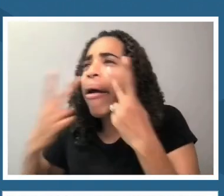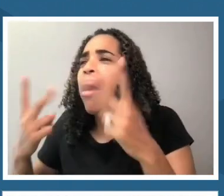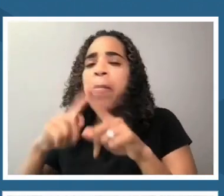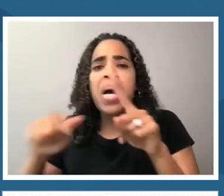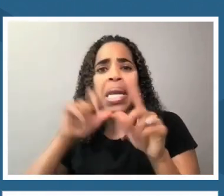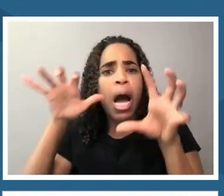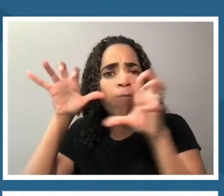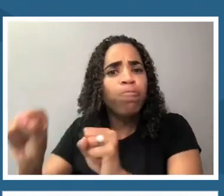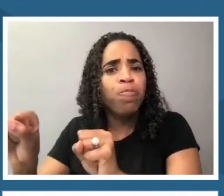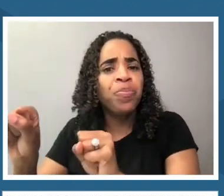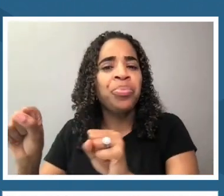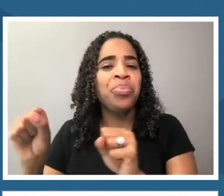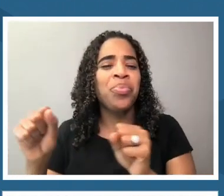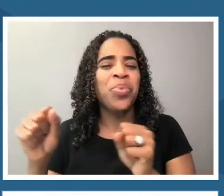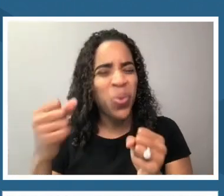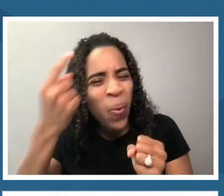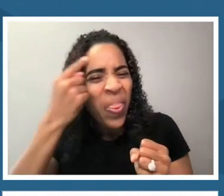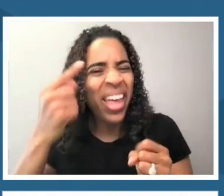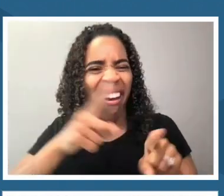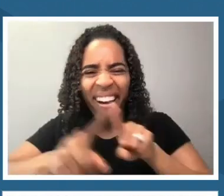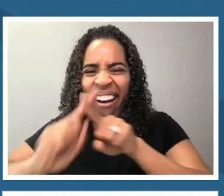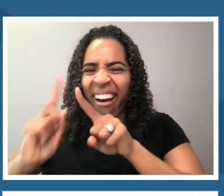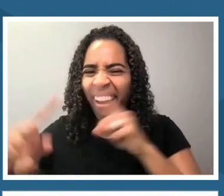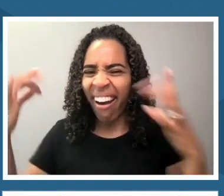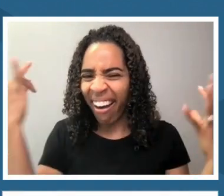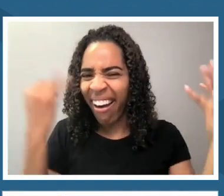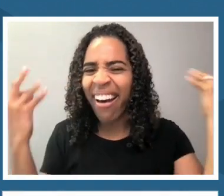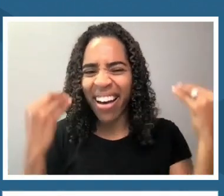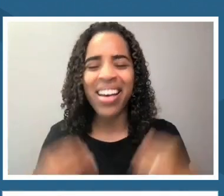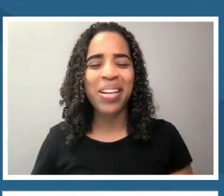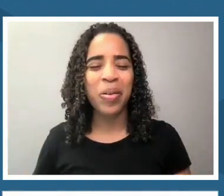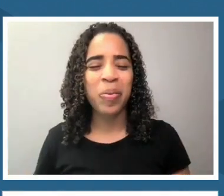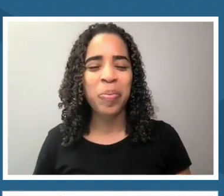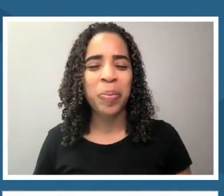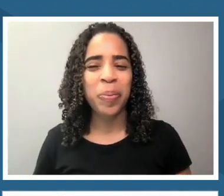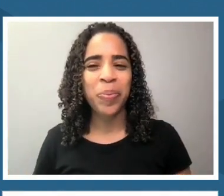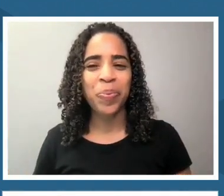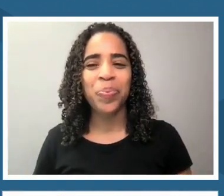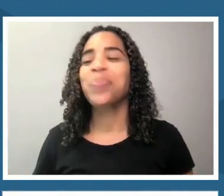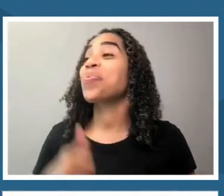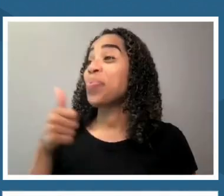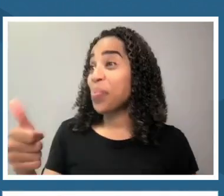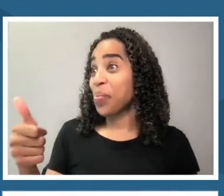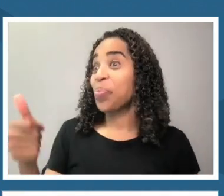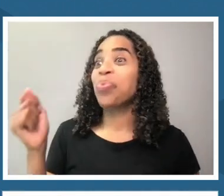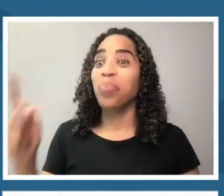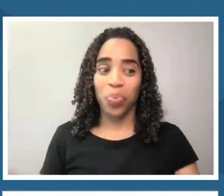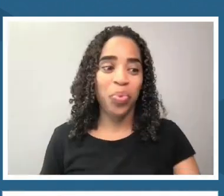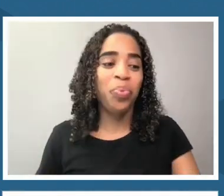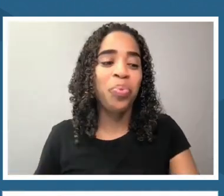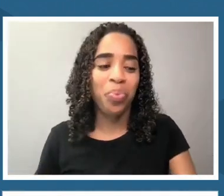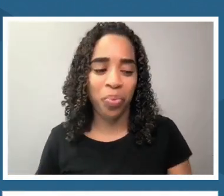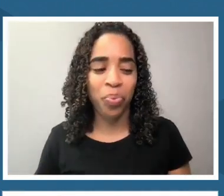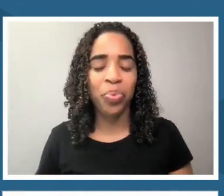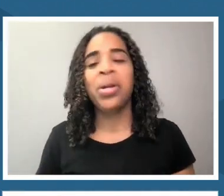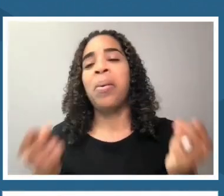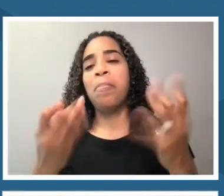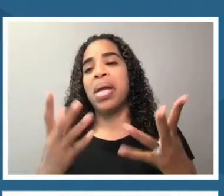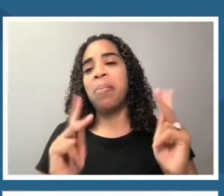connections all right um so there's still lots of great conversations happening in the